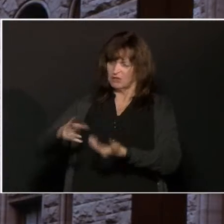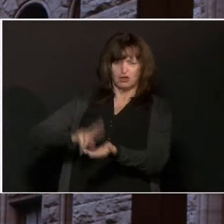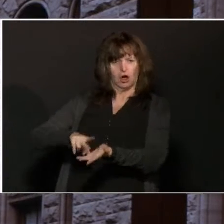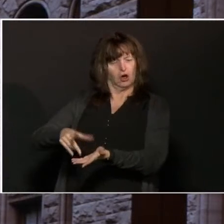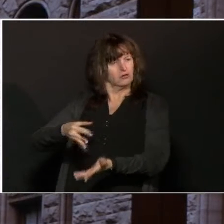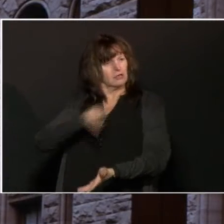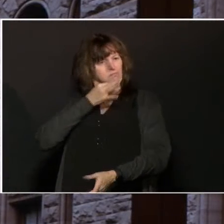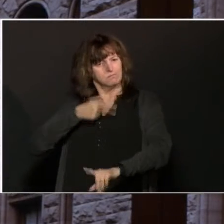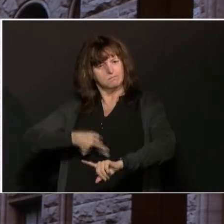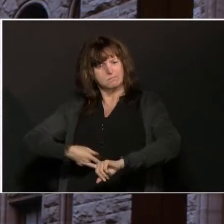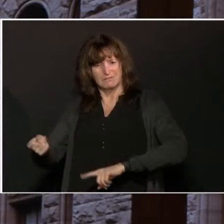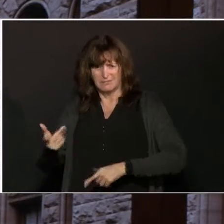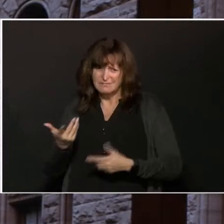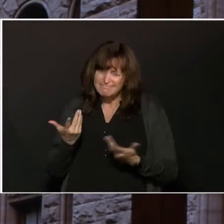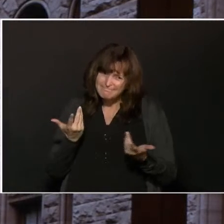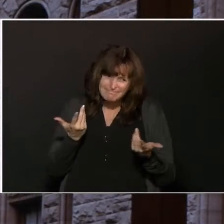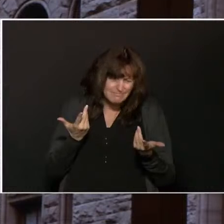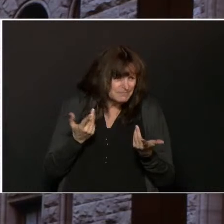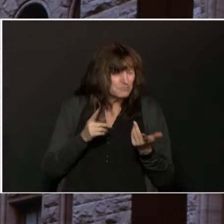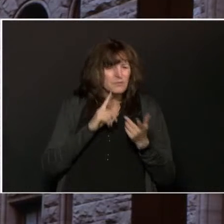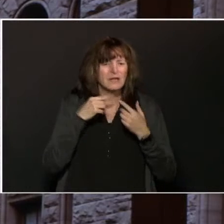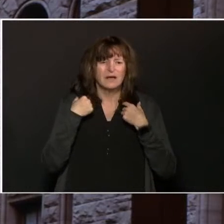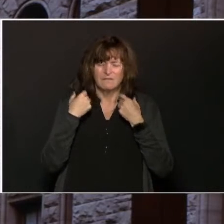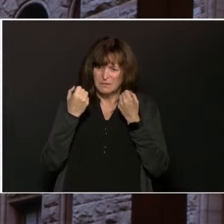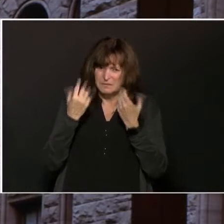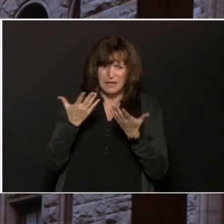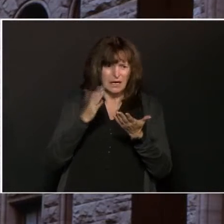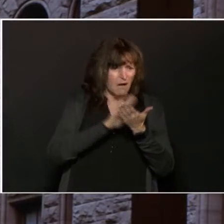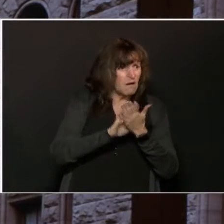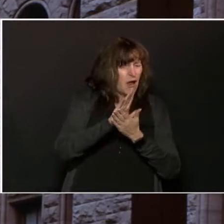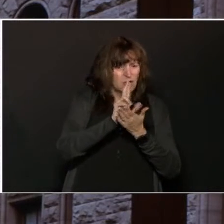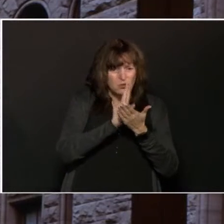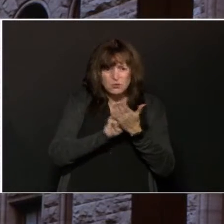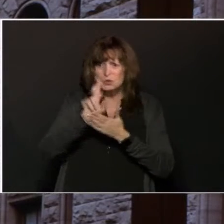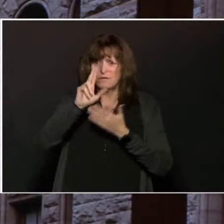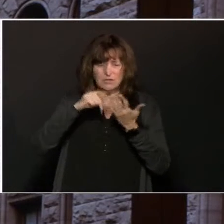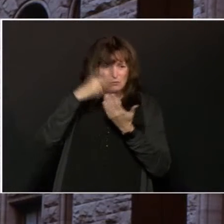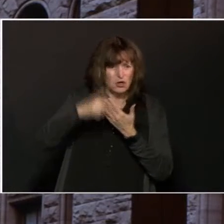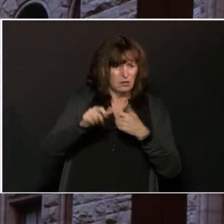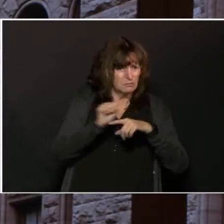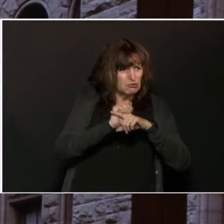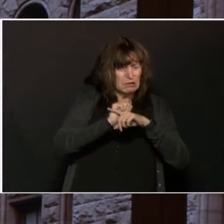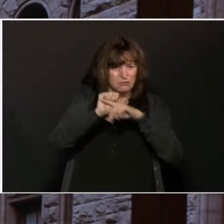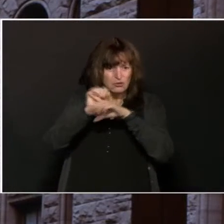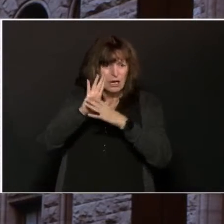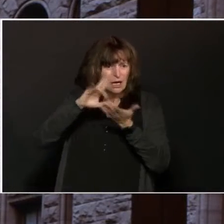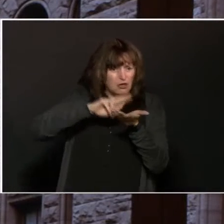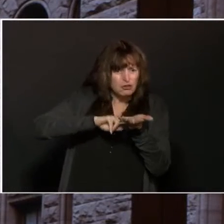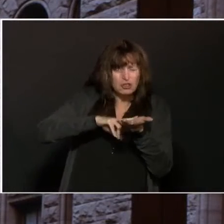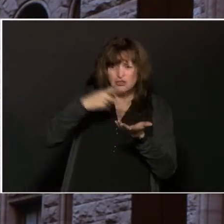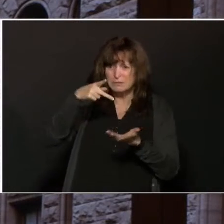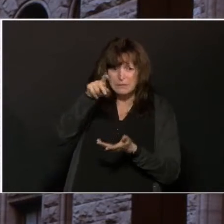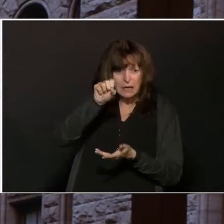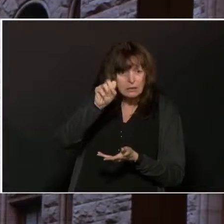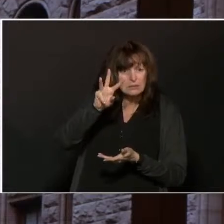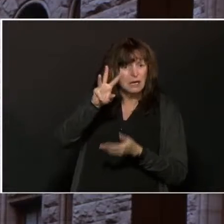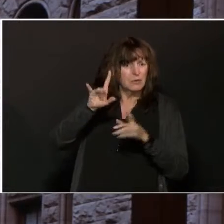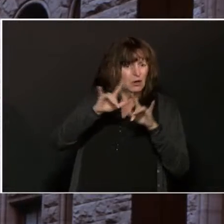KIND OF A STEADY-STATE AROUND 2,000 CASES UNTIL THEY 2,000 CASES UNTIL THEY SAY 28 DOVE 2,000 CASES UNTIL THEY SAY 28TH OF DECEMBER 2,000 CASES UNTIL THEY SAY 28TH OF DECEMBER LOCKDOWN